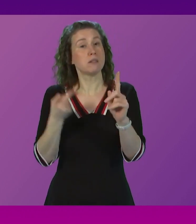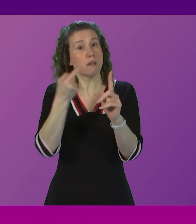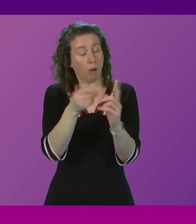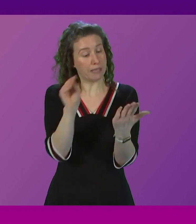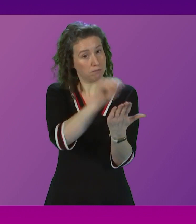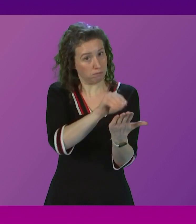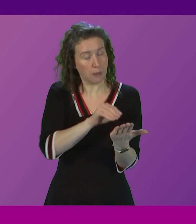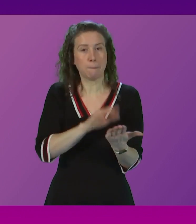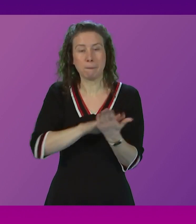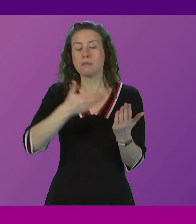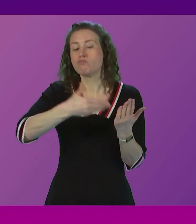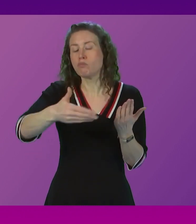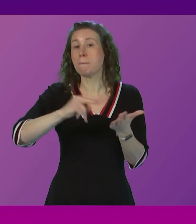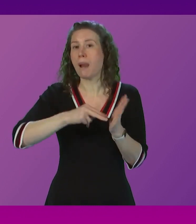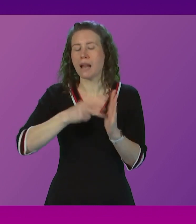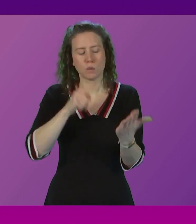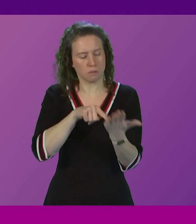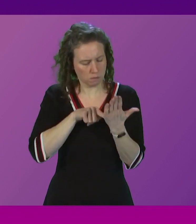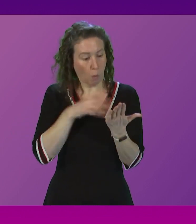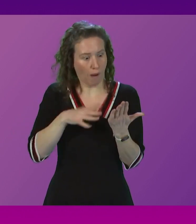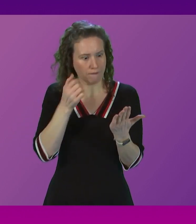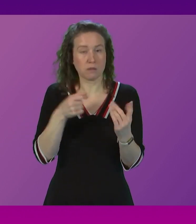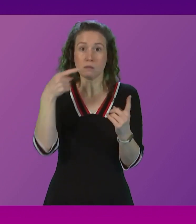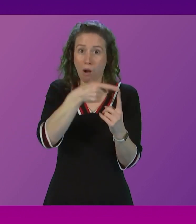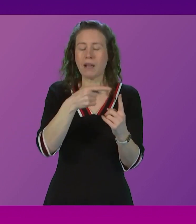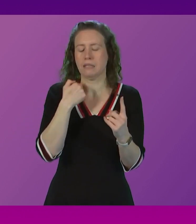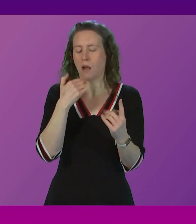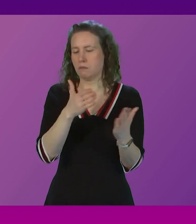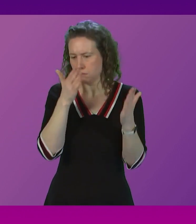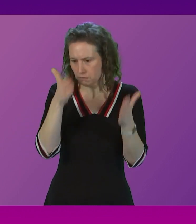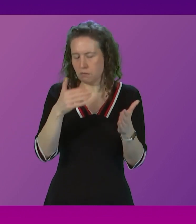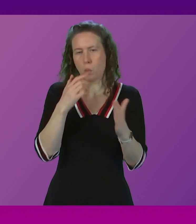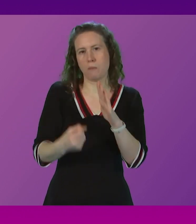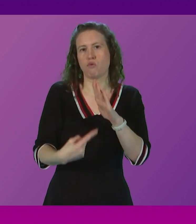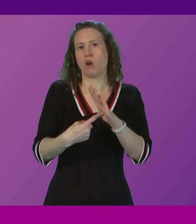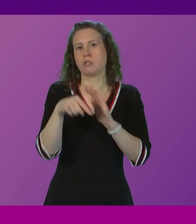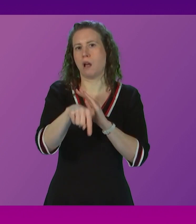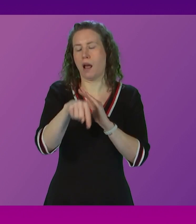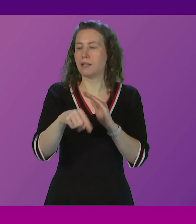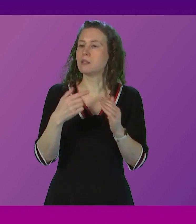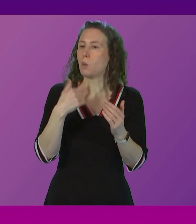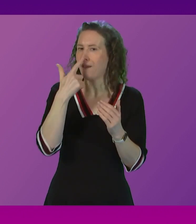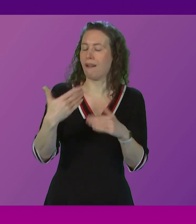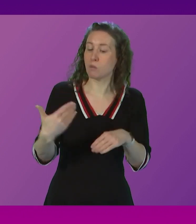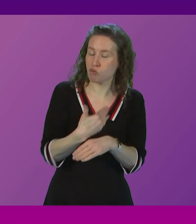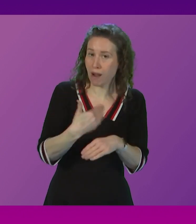given to solar power by having a very clear, practical, deliverable and achievable target?